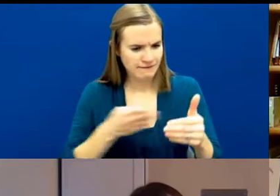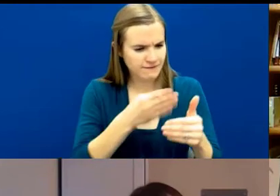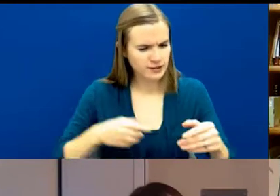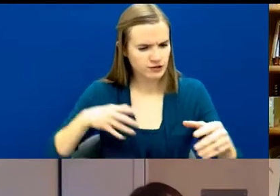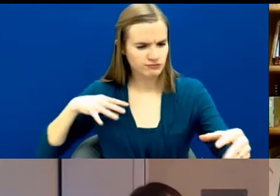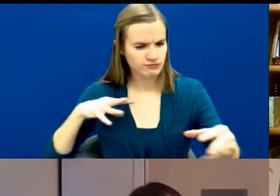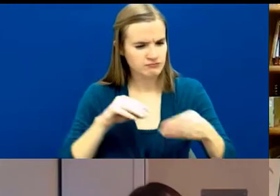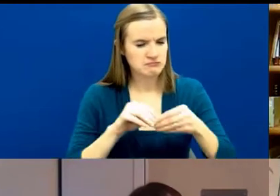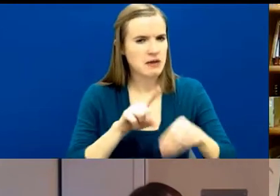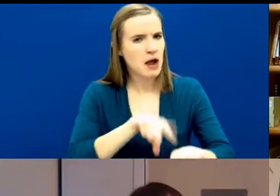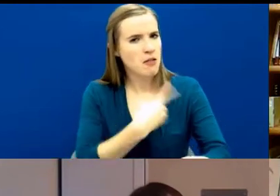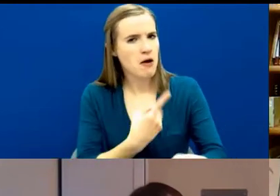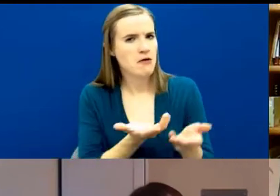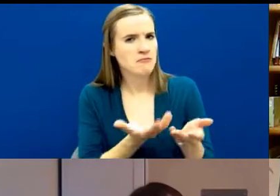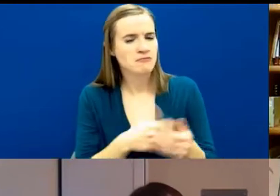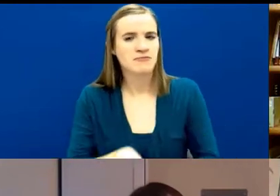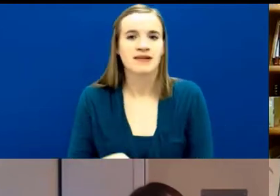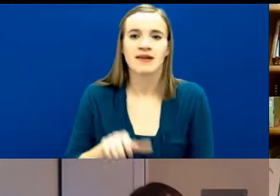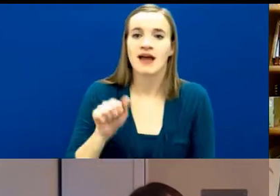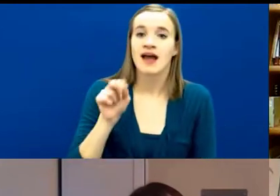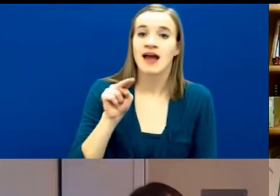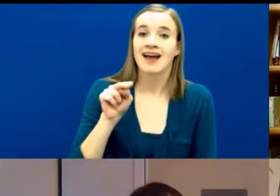Annette: Yeah, I went and looked, actually looked through my- I went to my